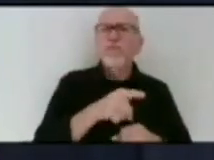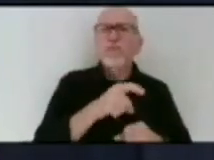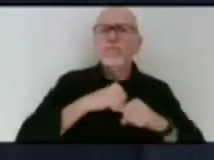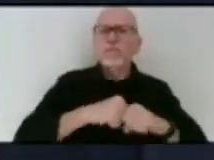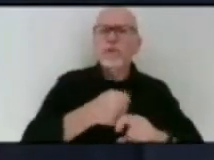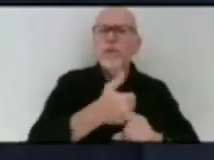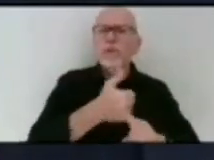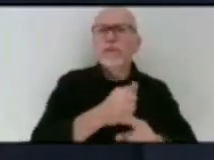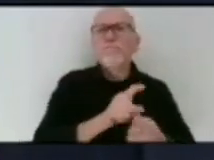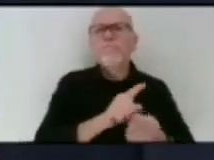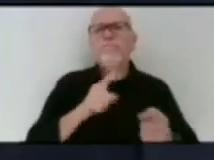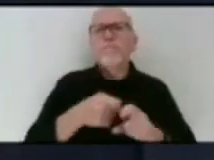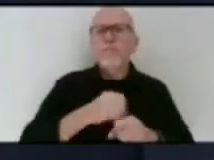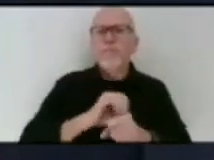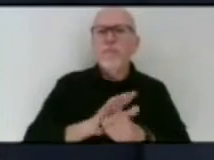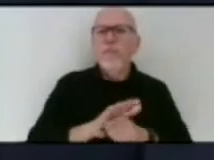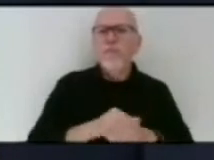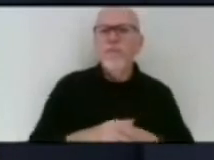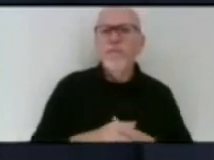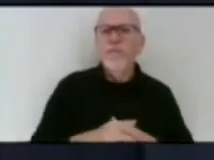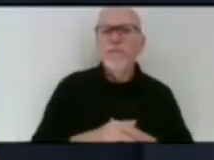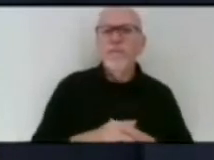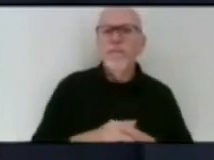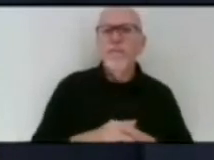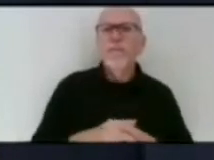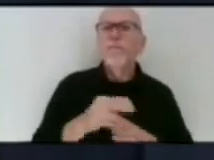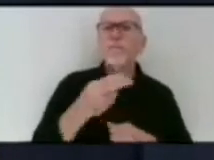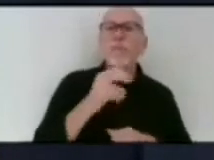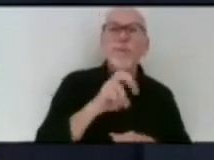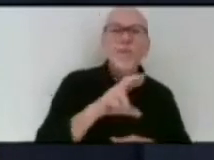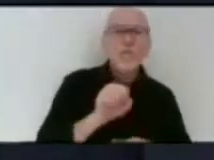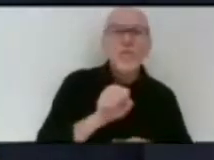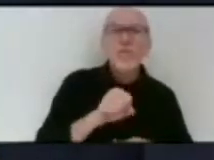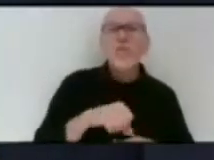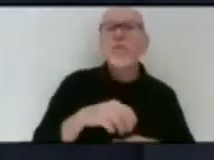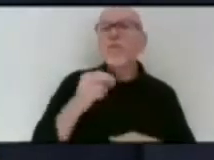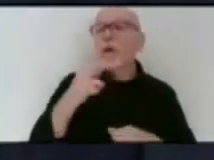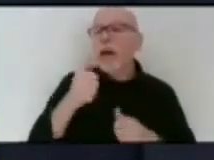That means Hoosiers, in contact with individuals 65 older, and those with